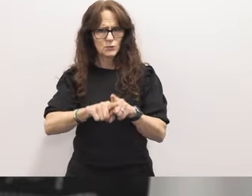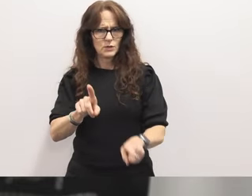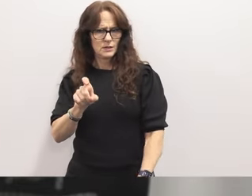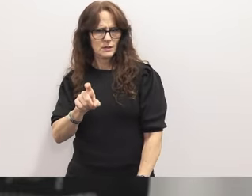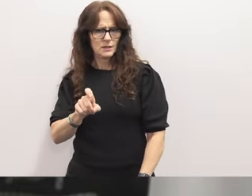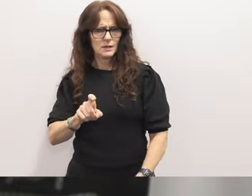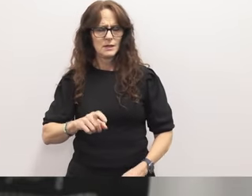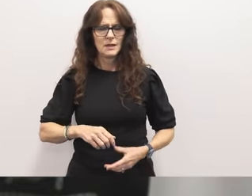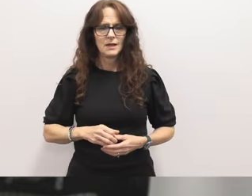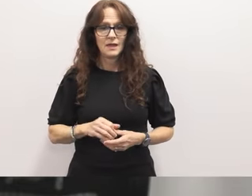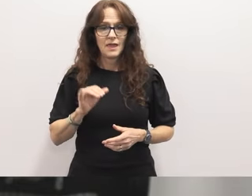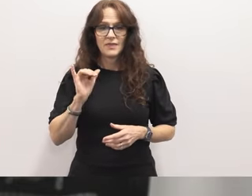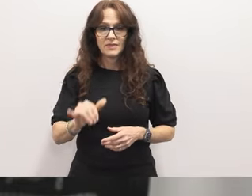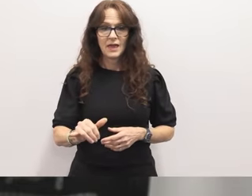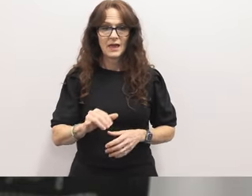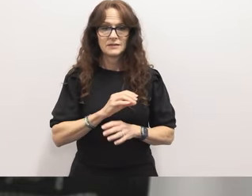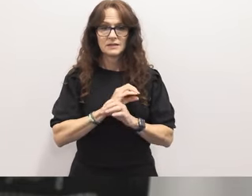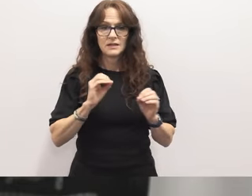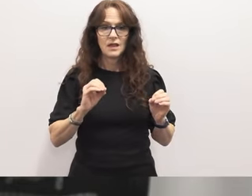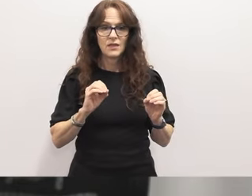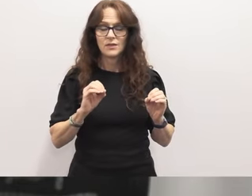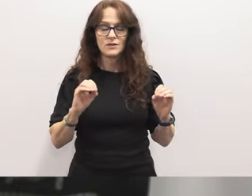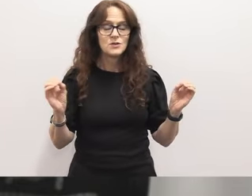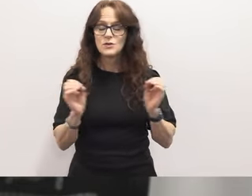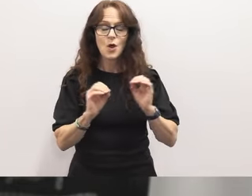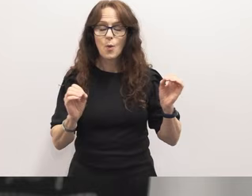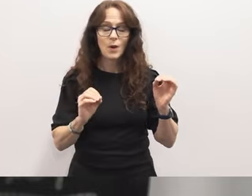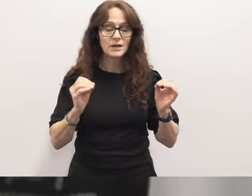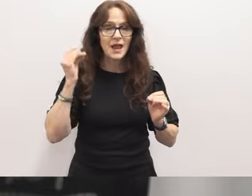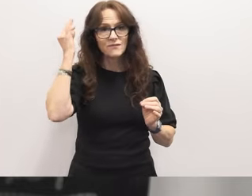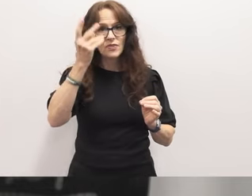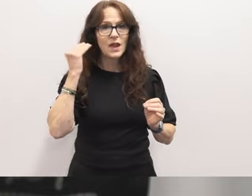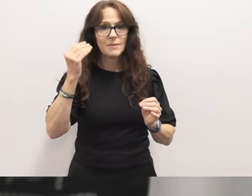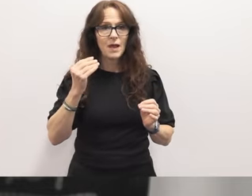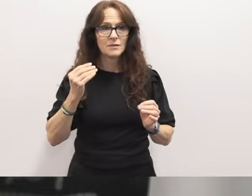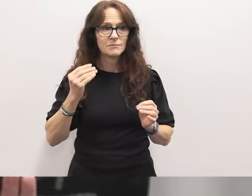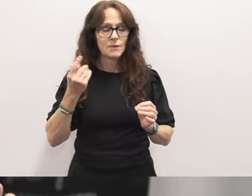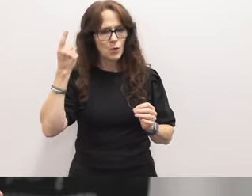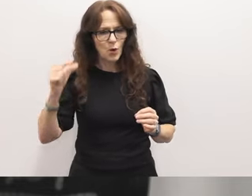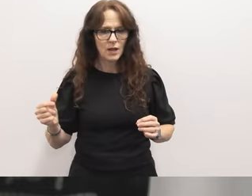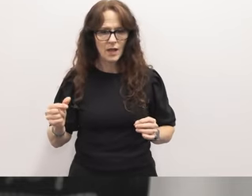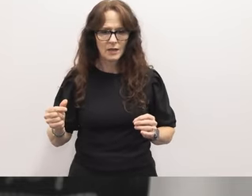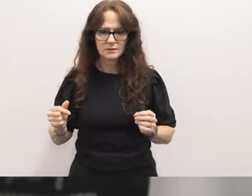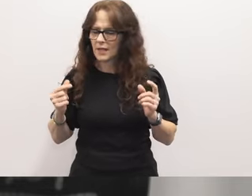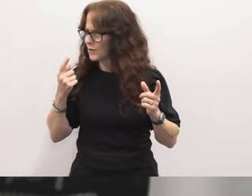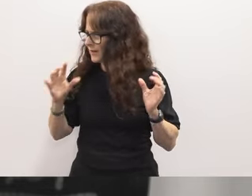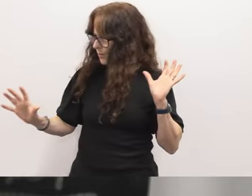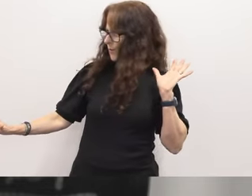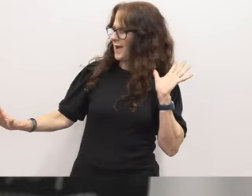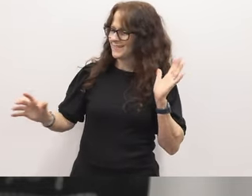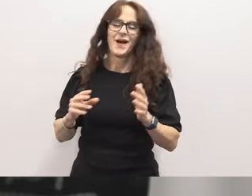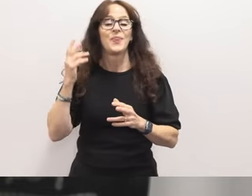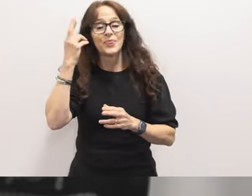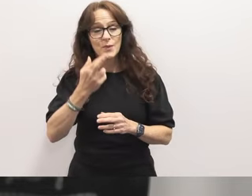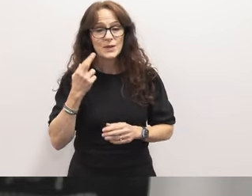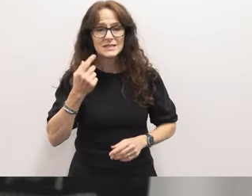Because that is not anything ever anyone ever thought about with Goldilocks. Right now, you're probably like, what? The reason I said that is because Goldilocks